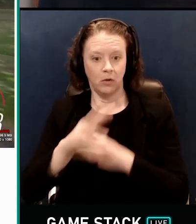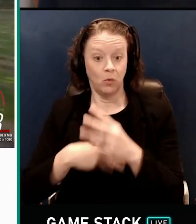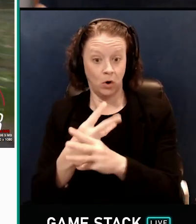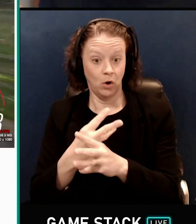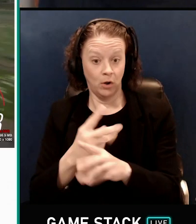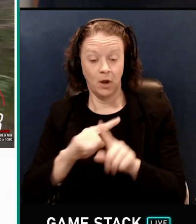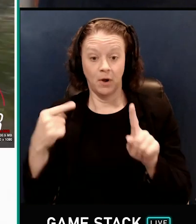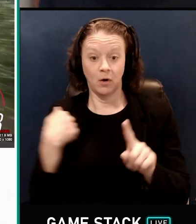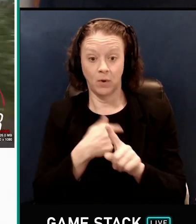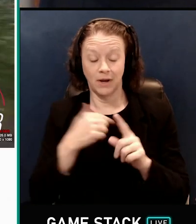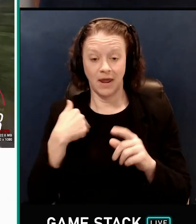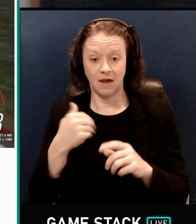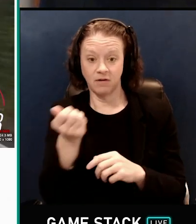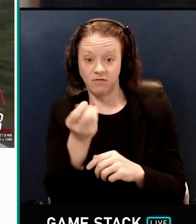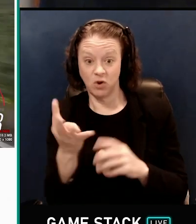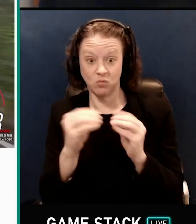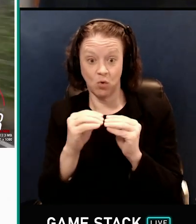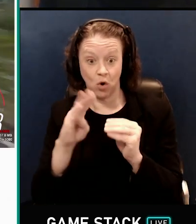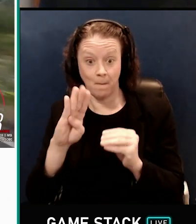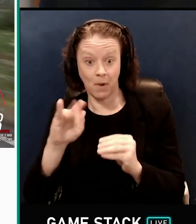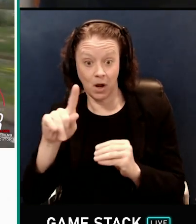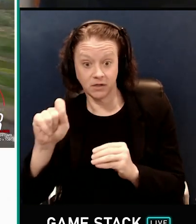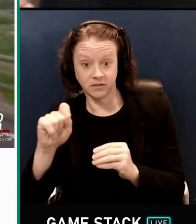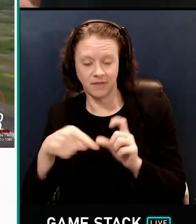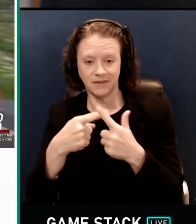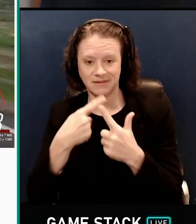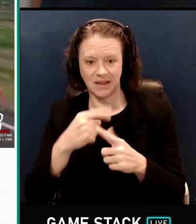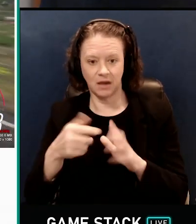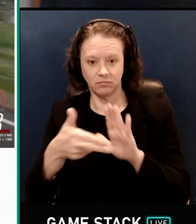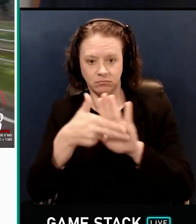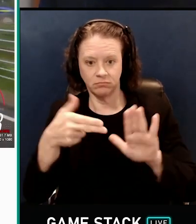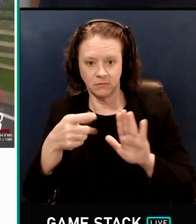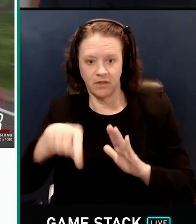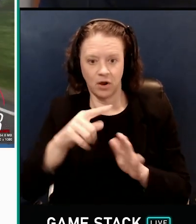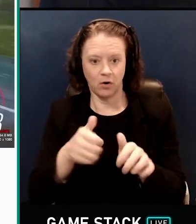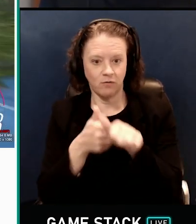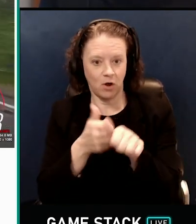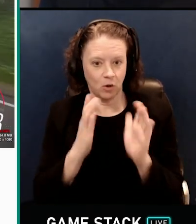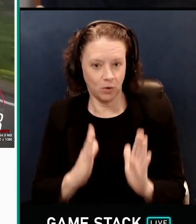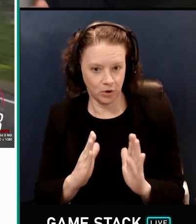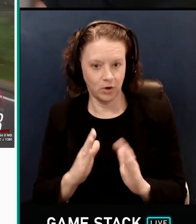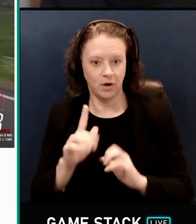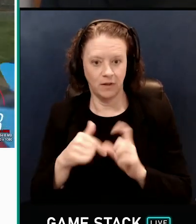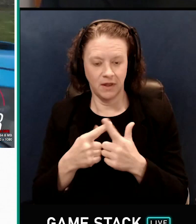But then we could take another couple of bots and we could assign them to the follower role and their